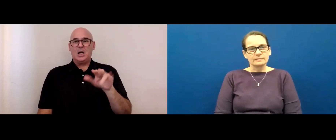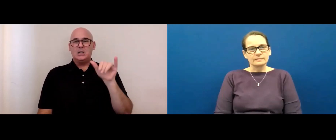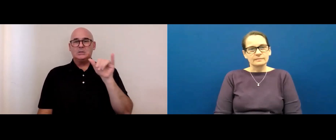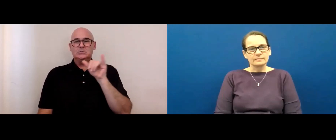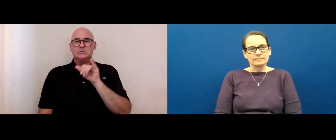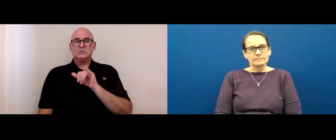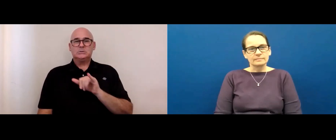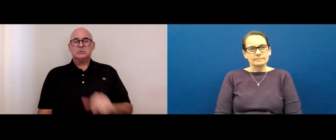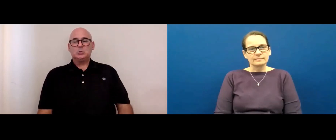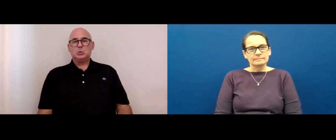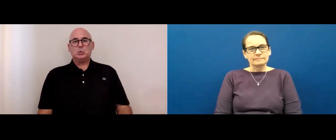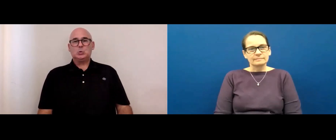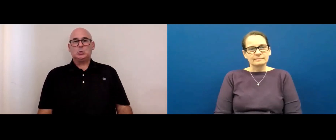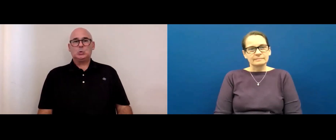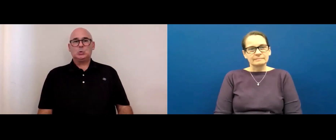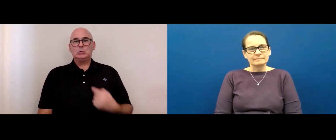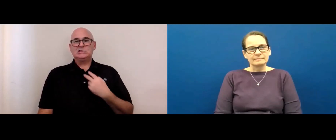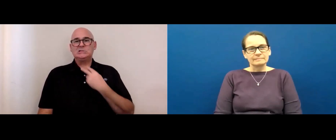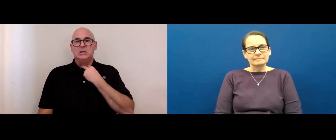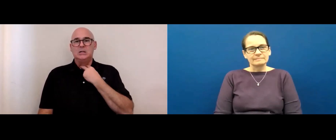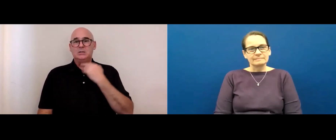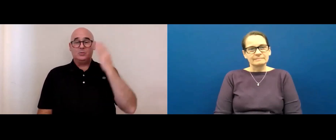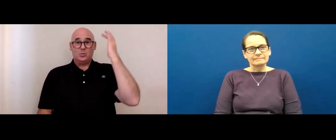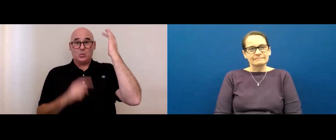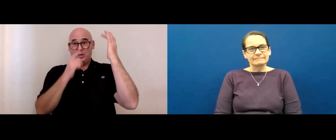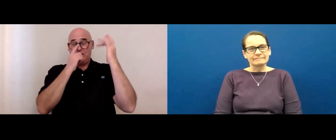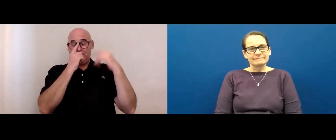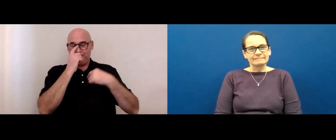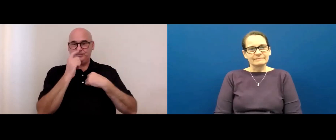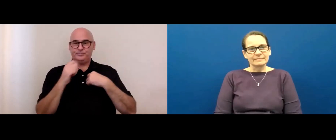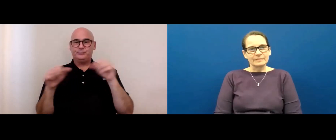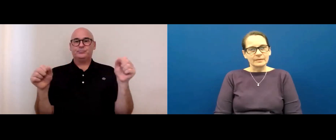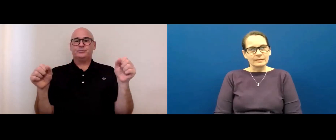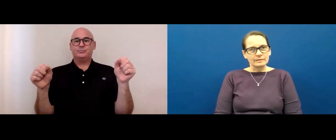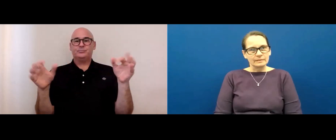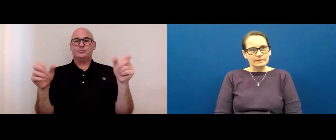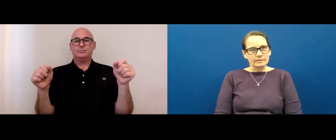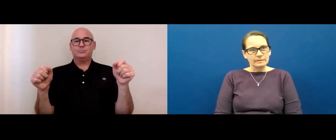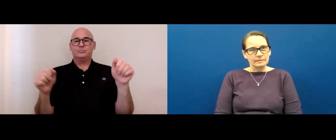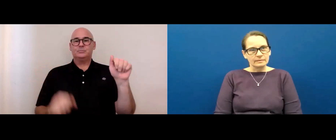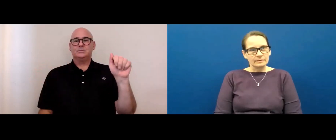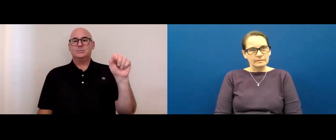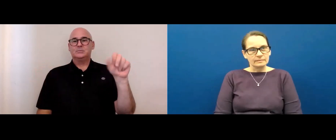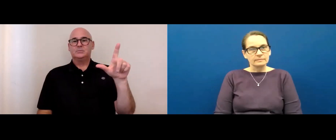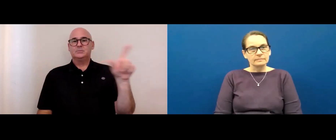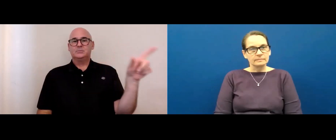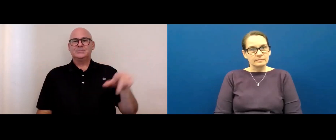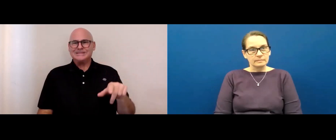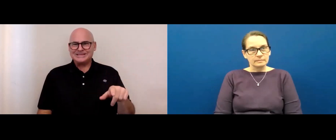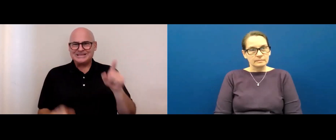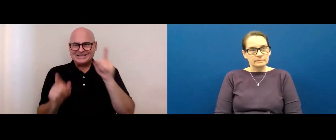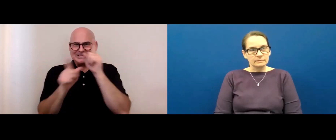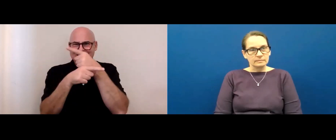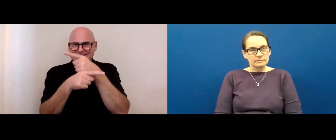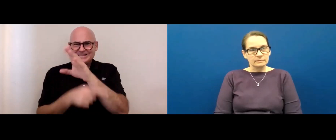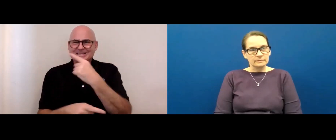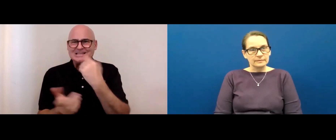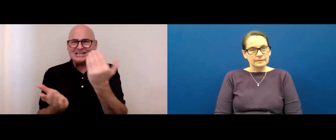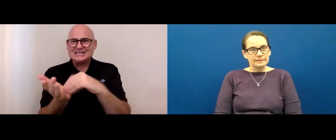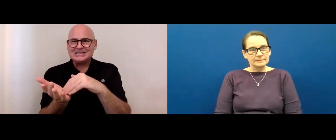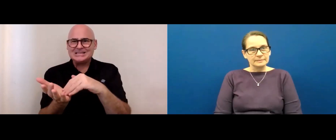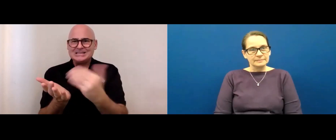and I realized how bad things were I felt stuck because I used ASL and the interpreter looked